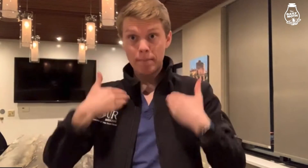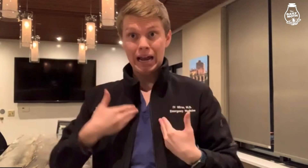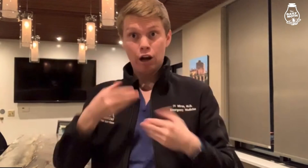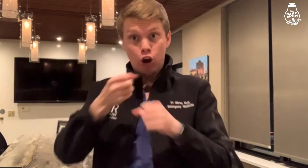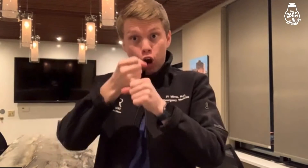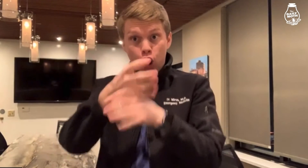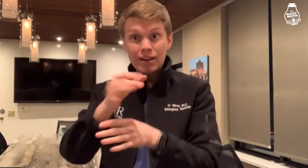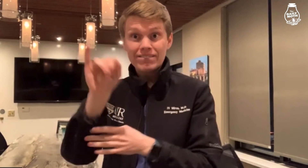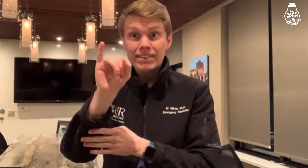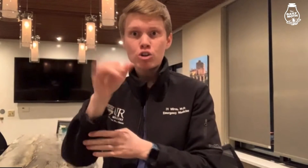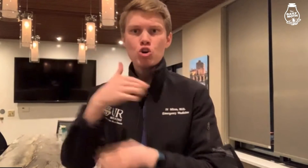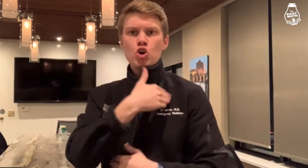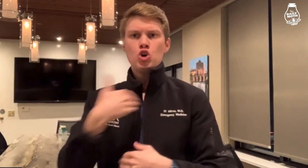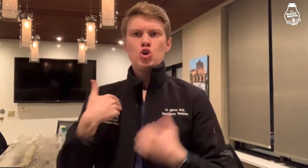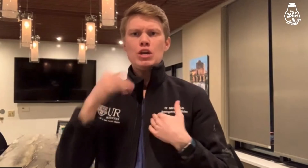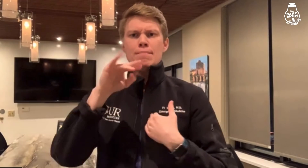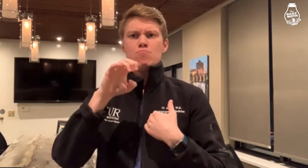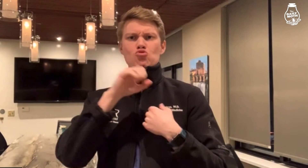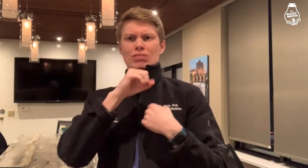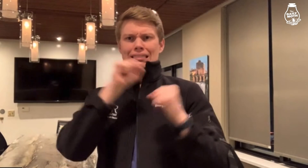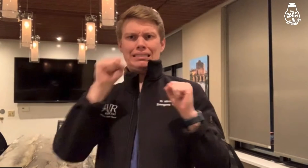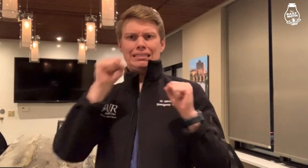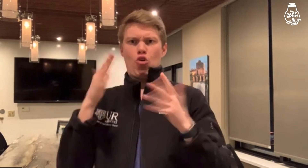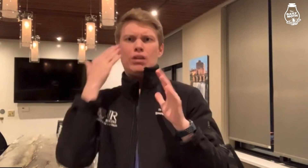your body to cause an infection, your immune system will be